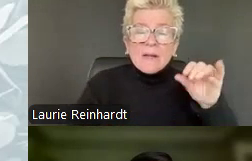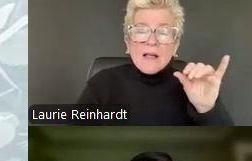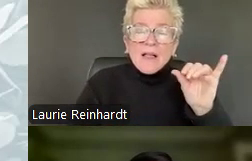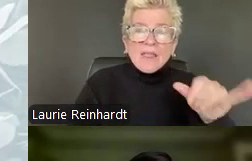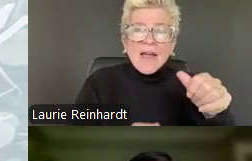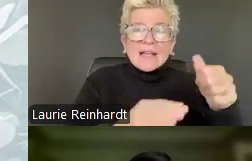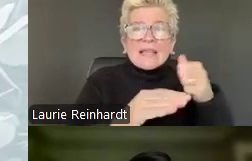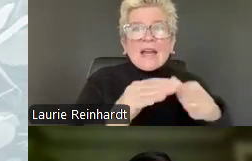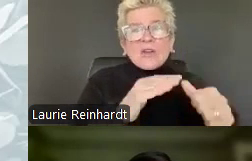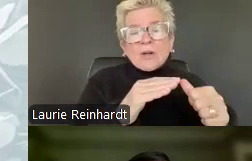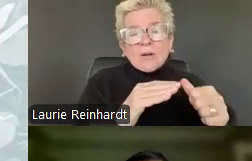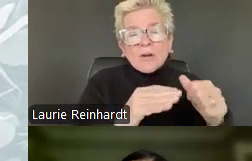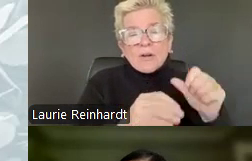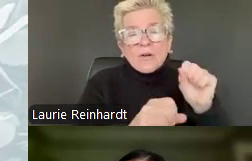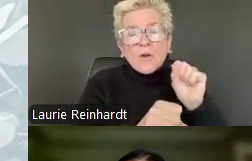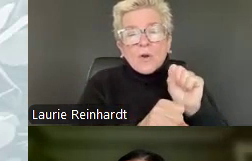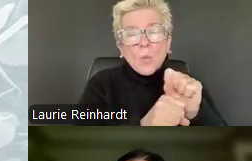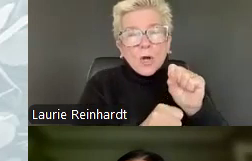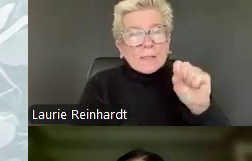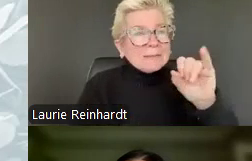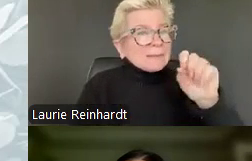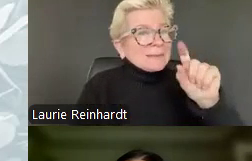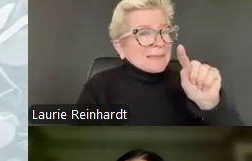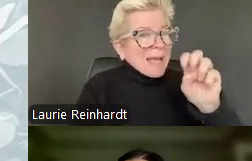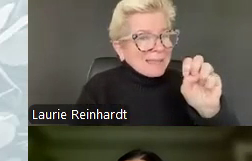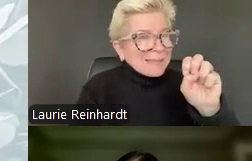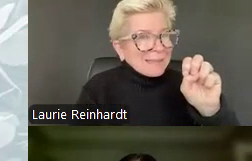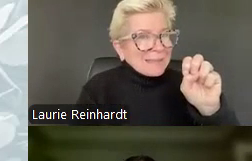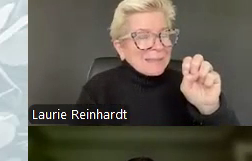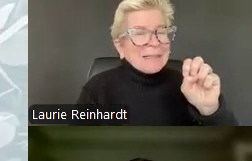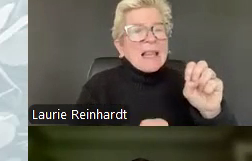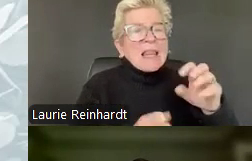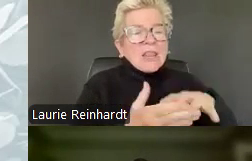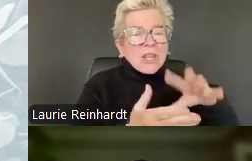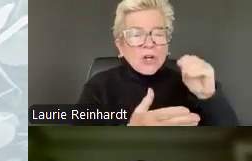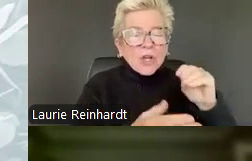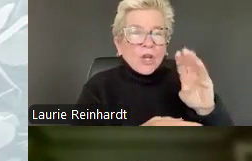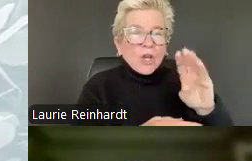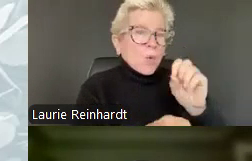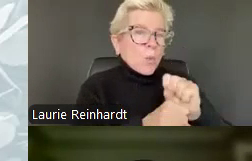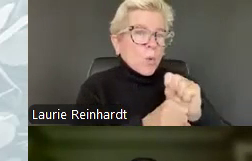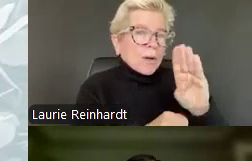of work site learning. So work-based learning is in the classroom where site learning